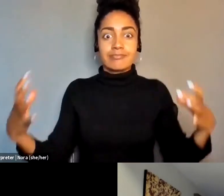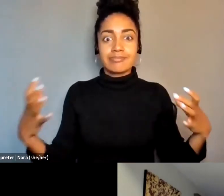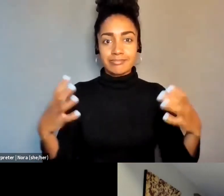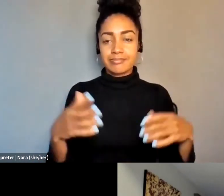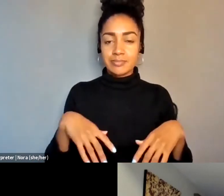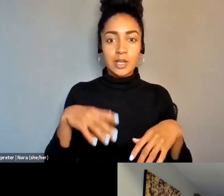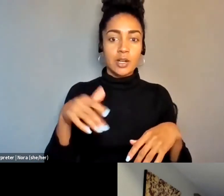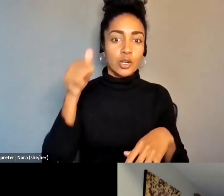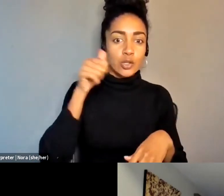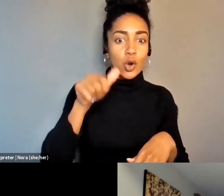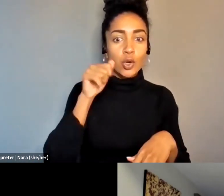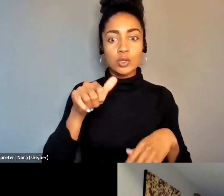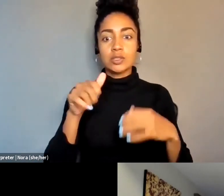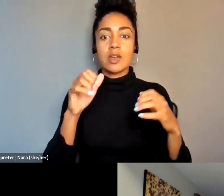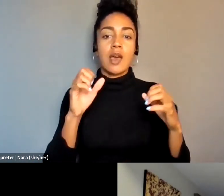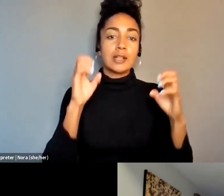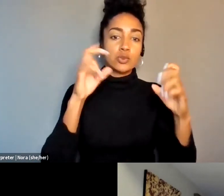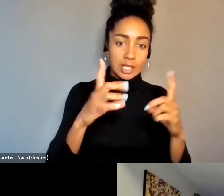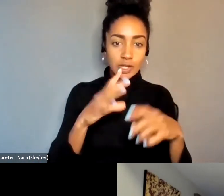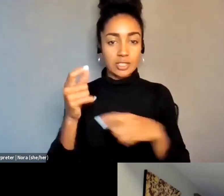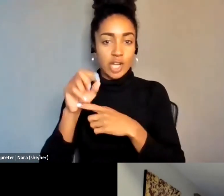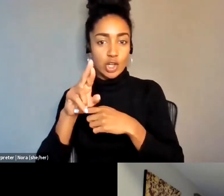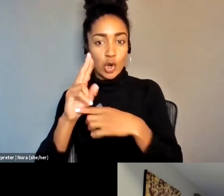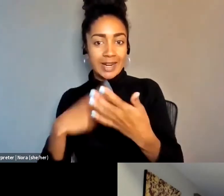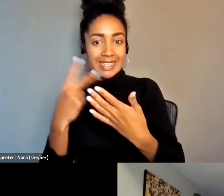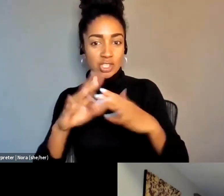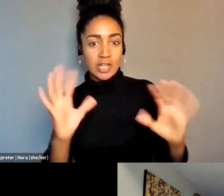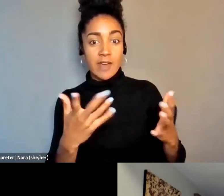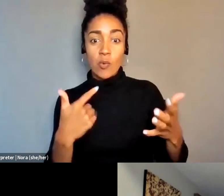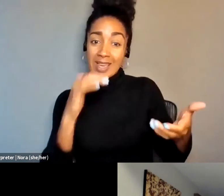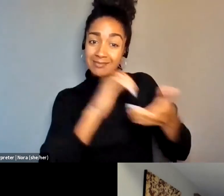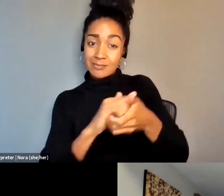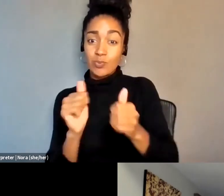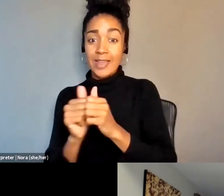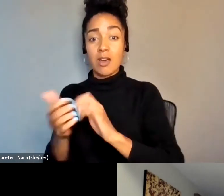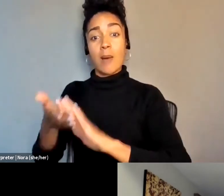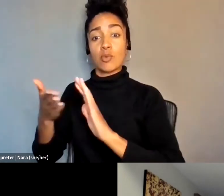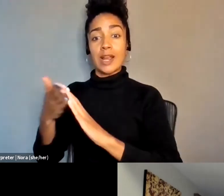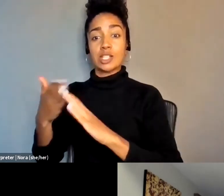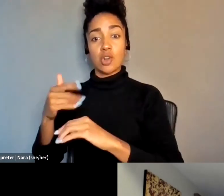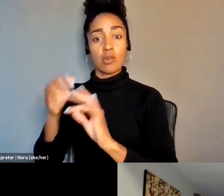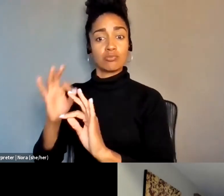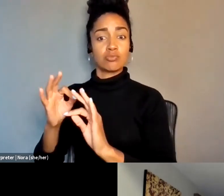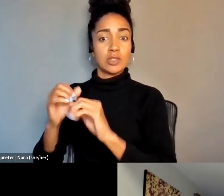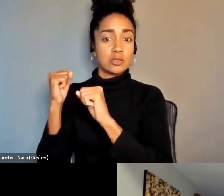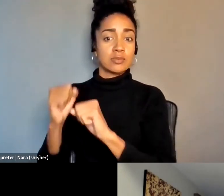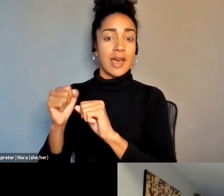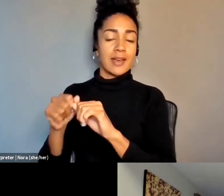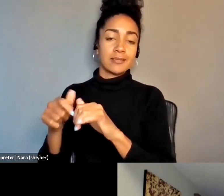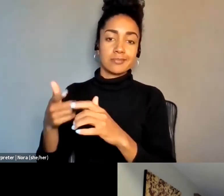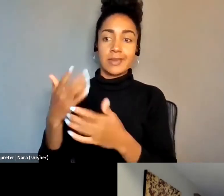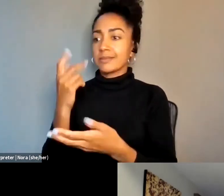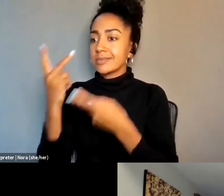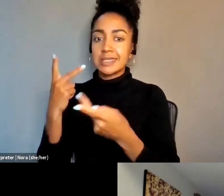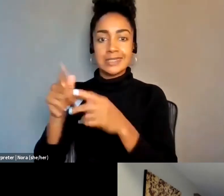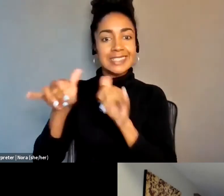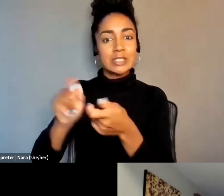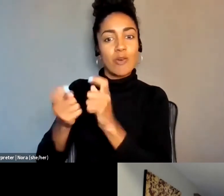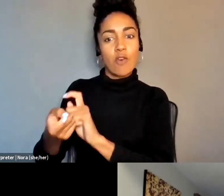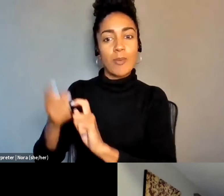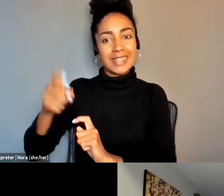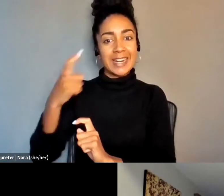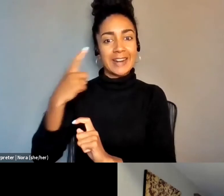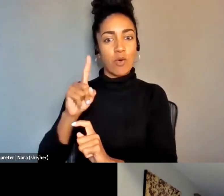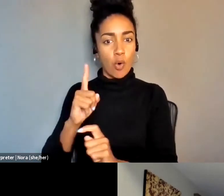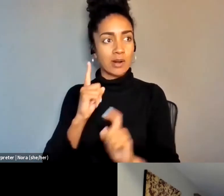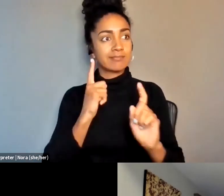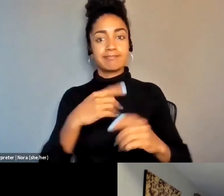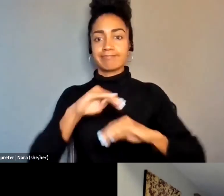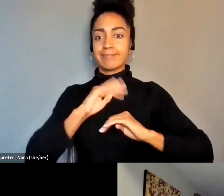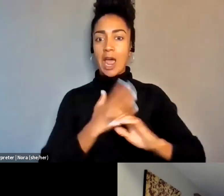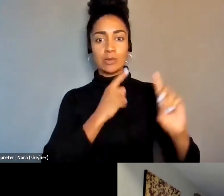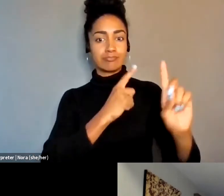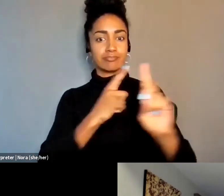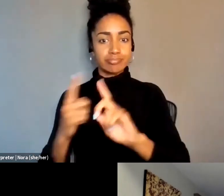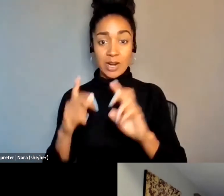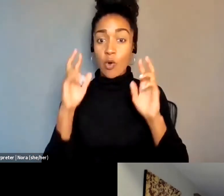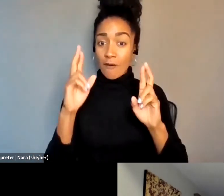will end by encouraging us to hold ourselves to what